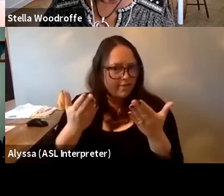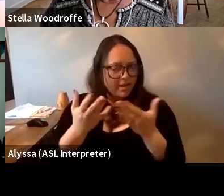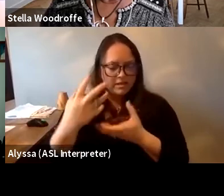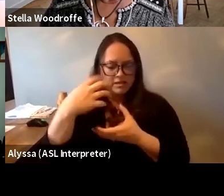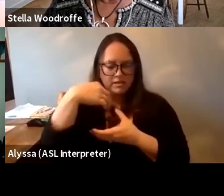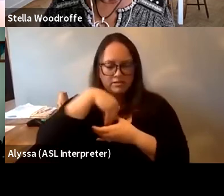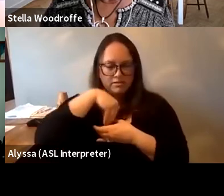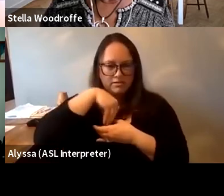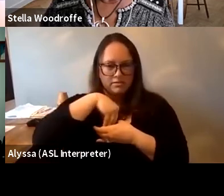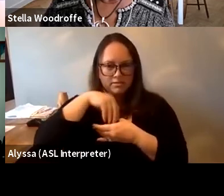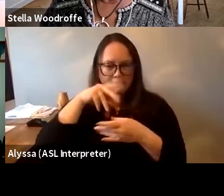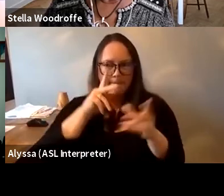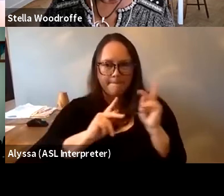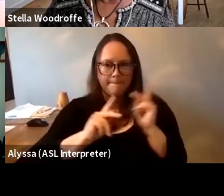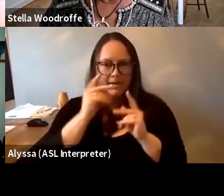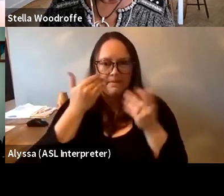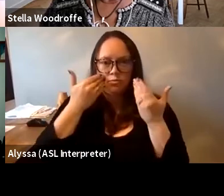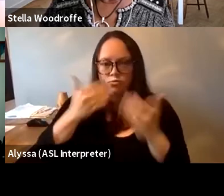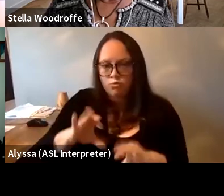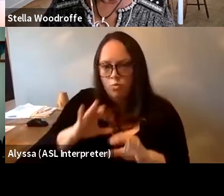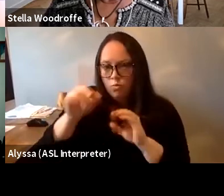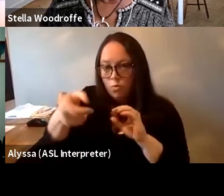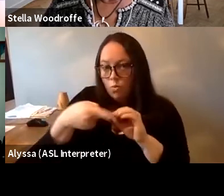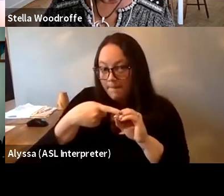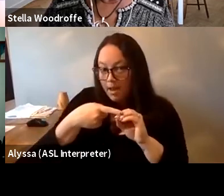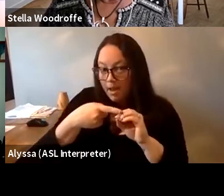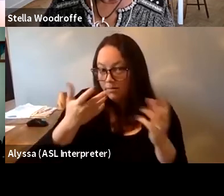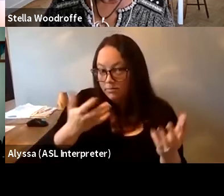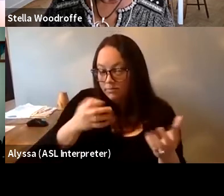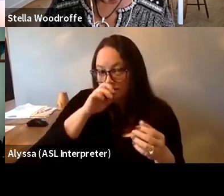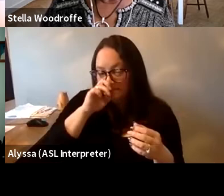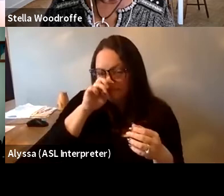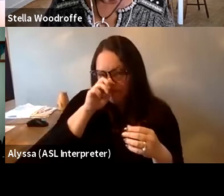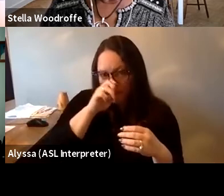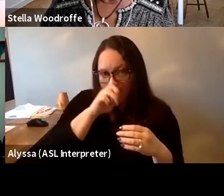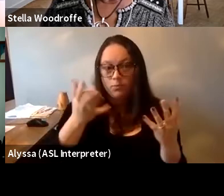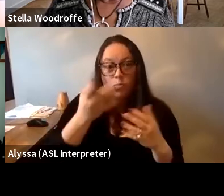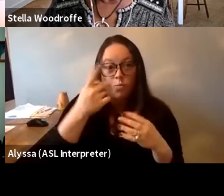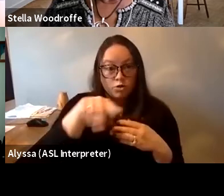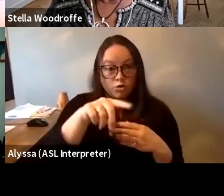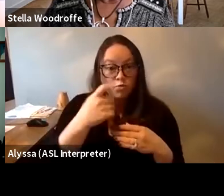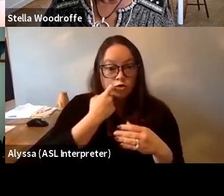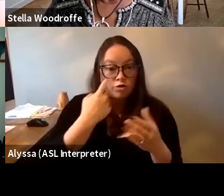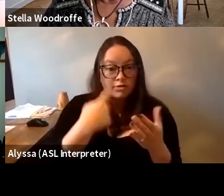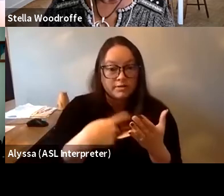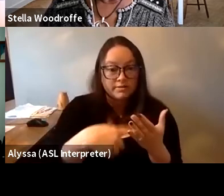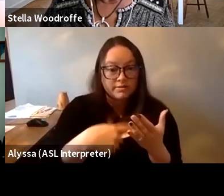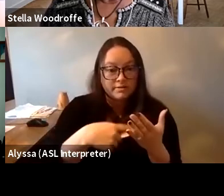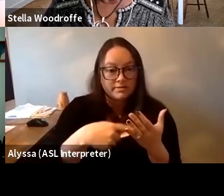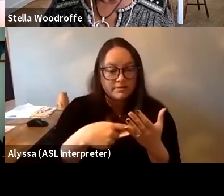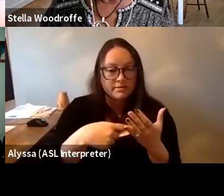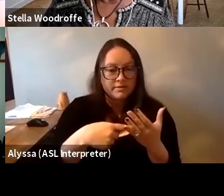people don't know about this? Is that what you guys have just talked about? Like, how are you guys feeling about